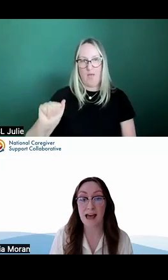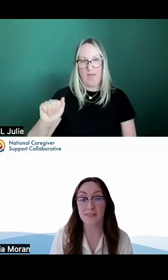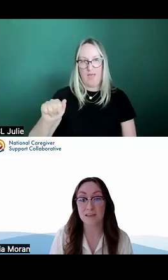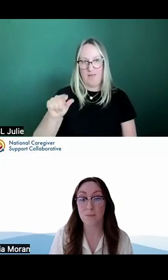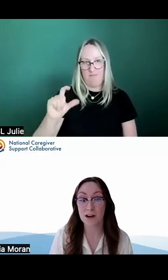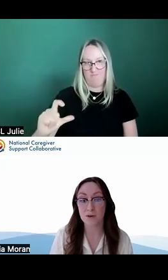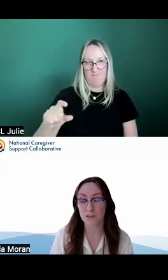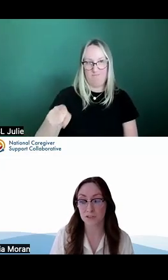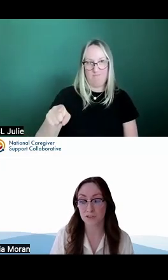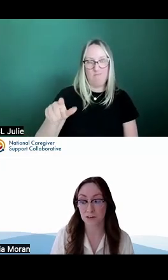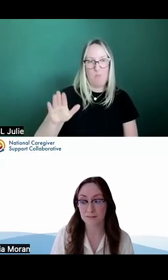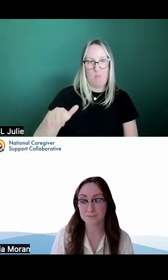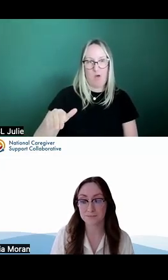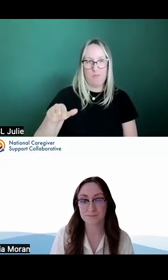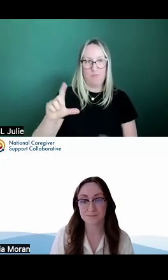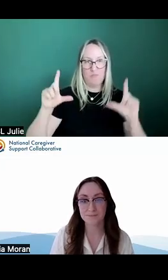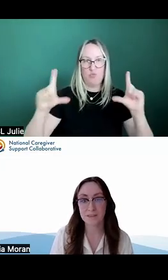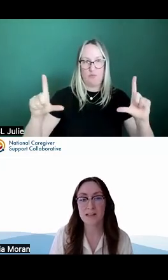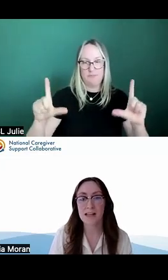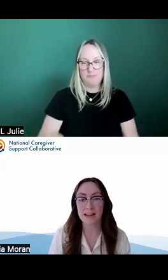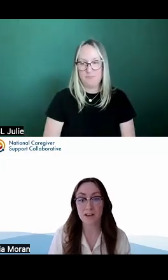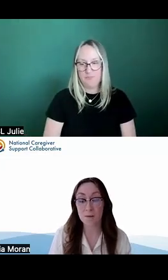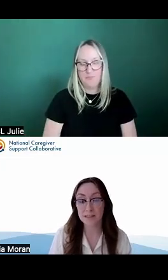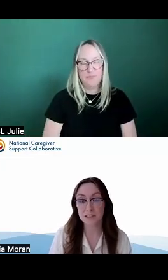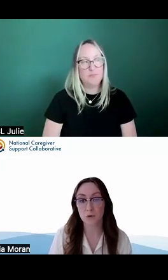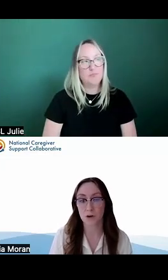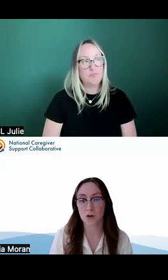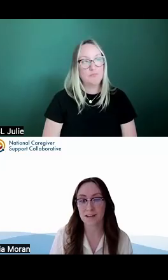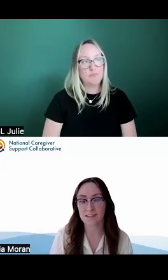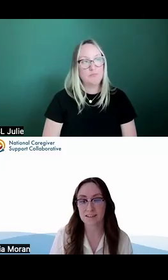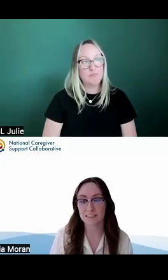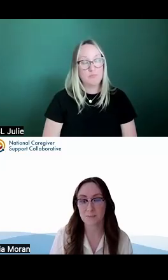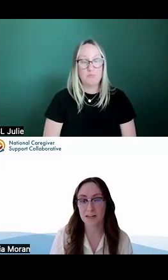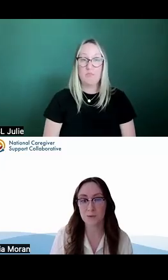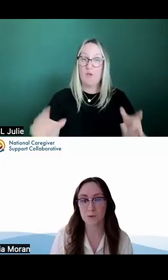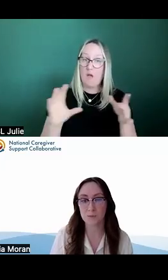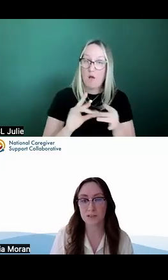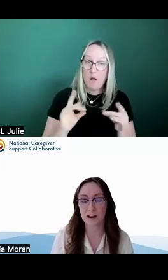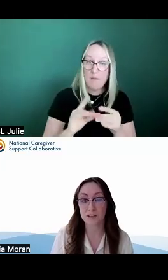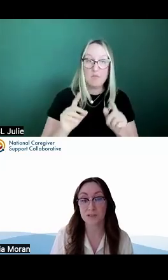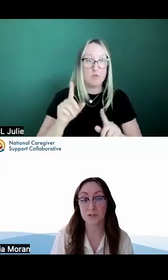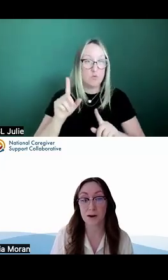at the bottom of your screen. Any comments or questions submitted will be directed to